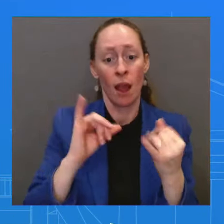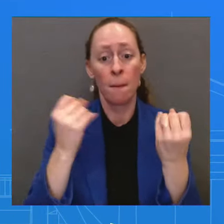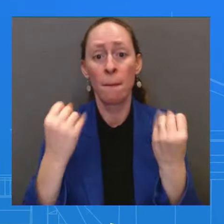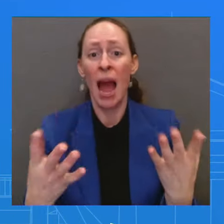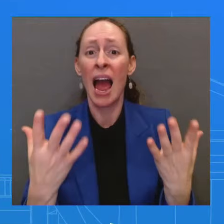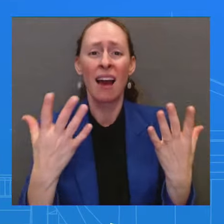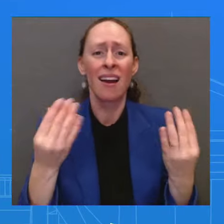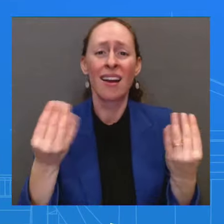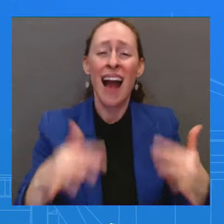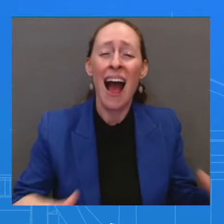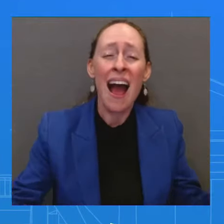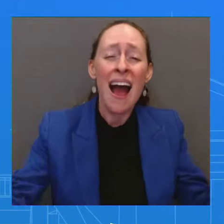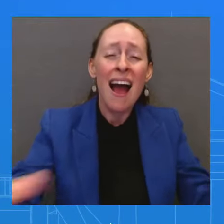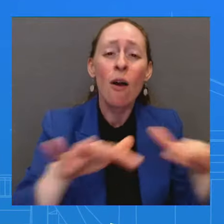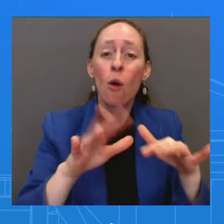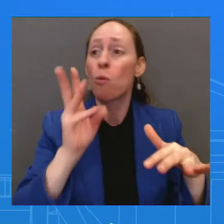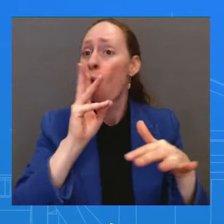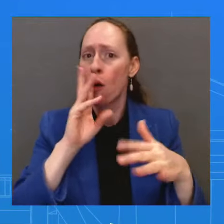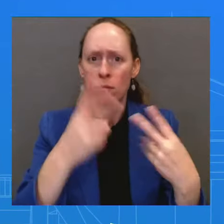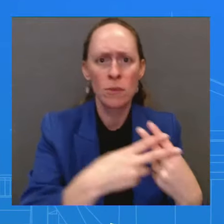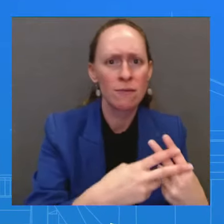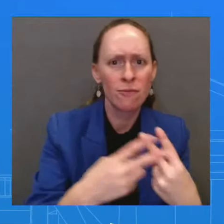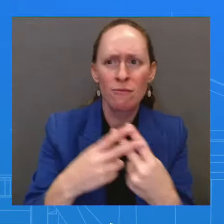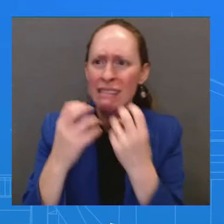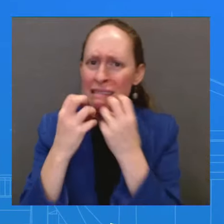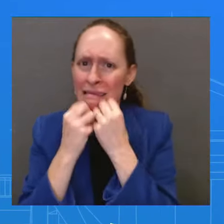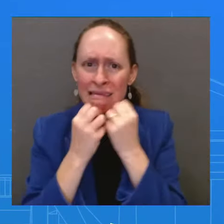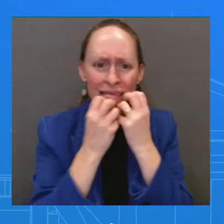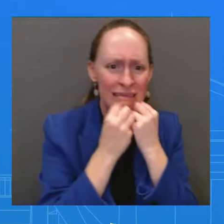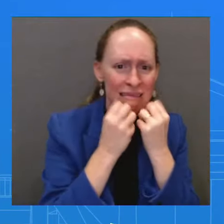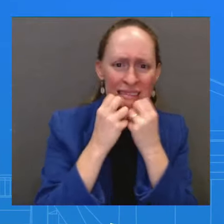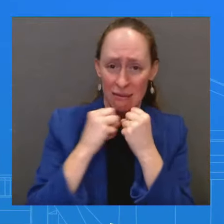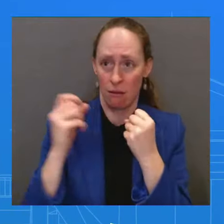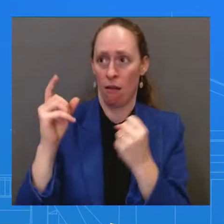So, the President has shown his commitment. He's -- you know, he's walked the walk, if you will.